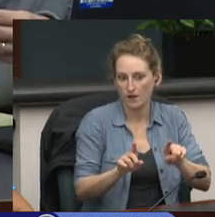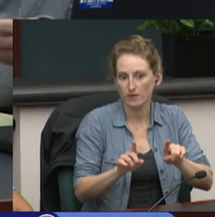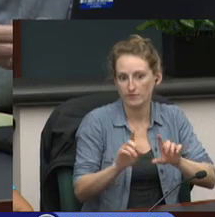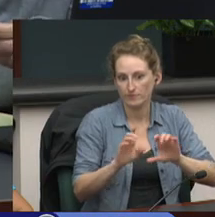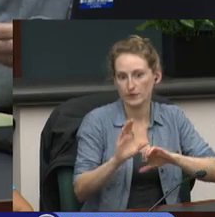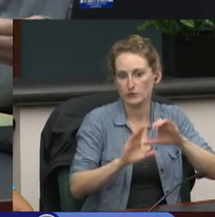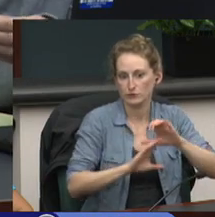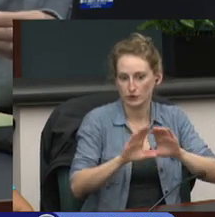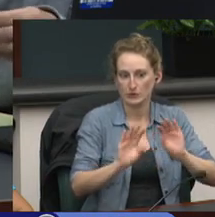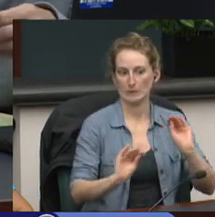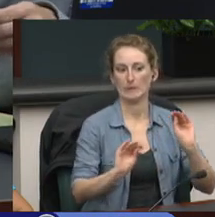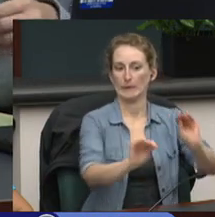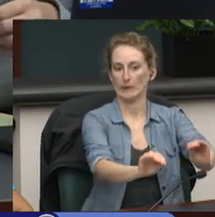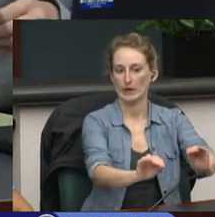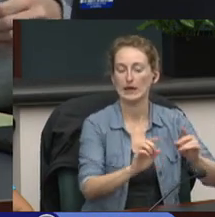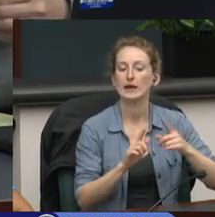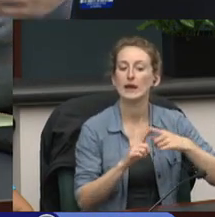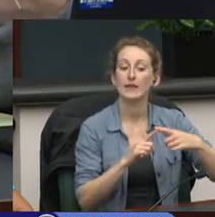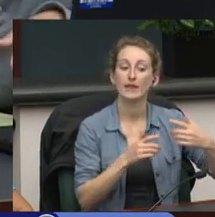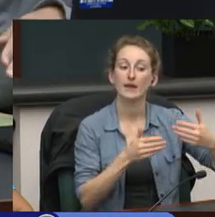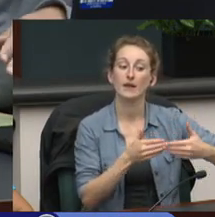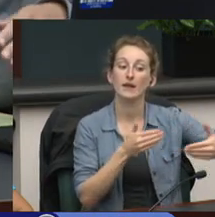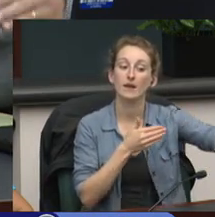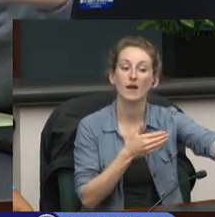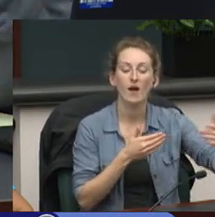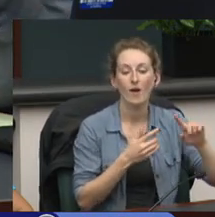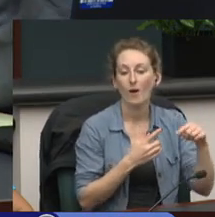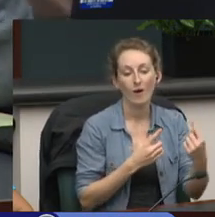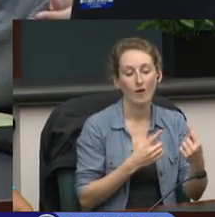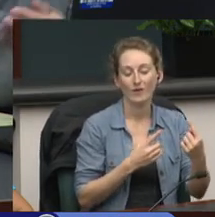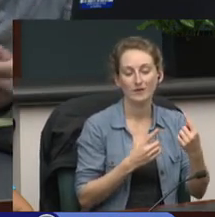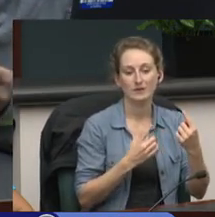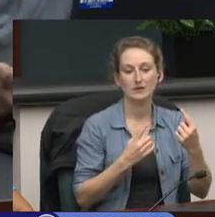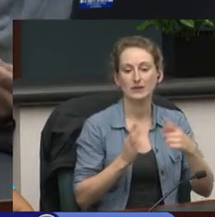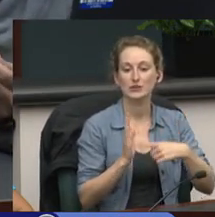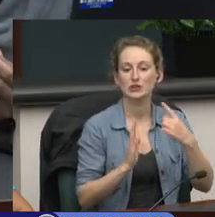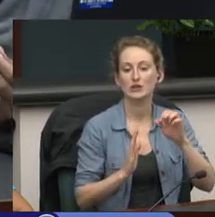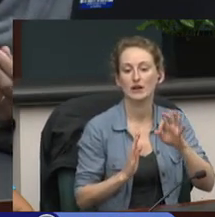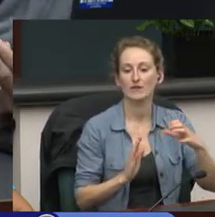something that we typically only address on an enforcement complaint basis okay